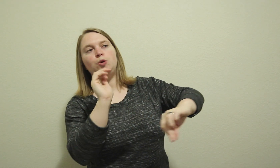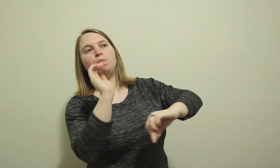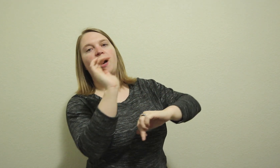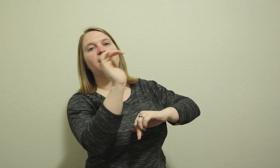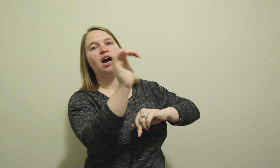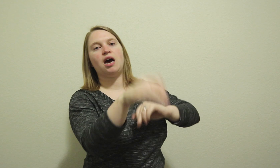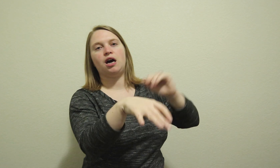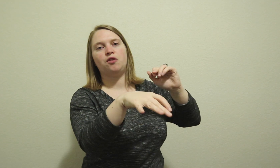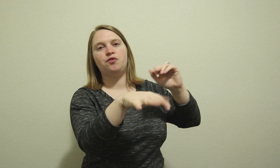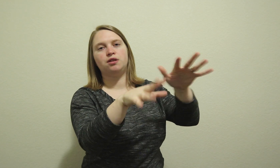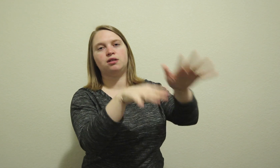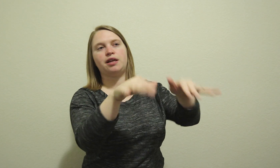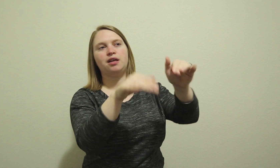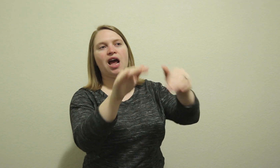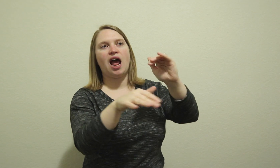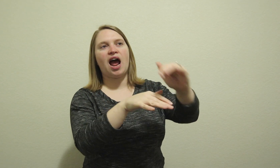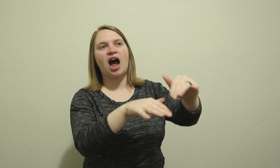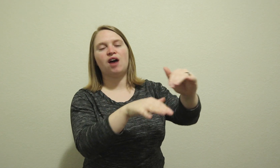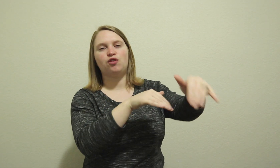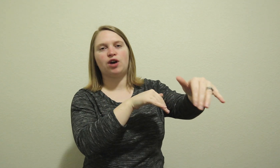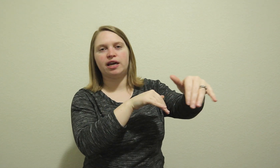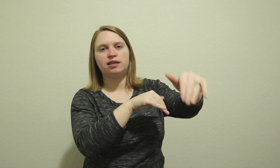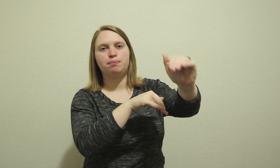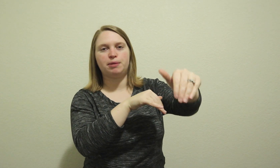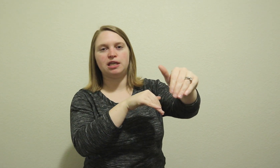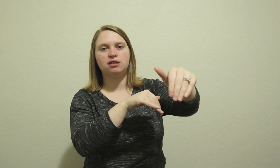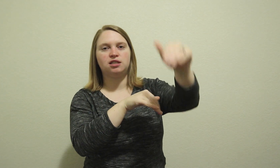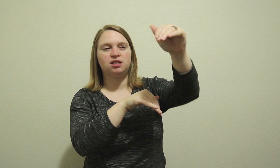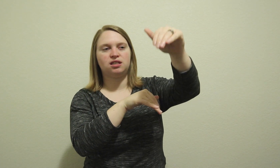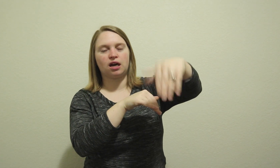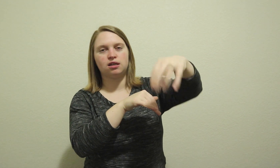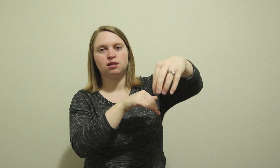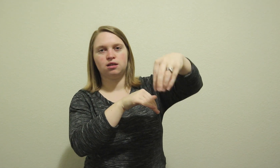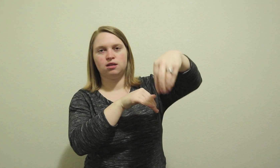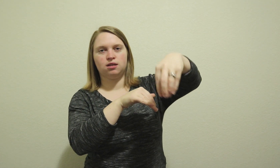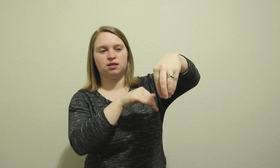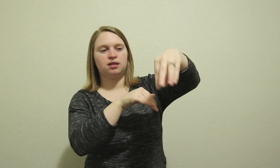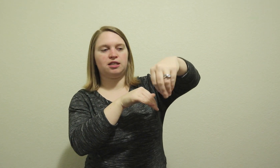you might have like half-grinded beans stuck